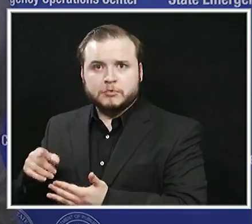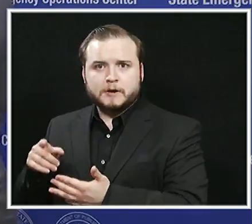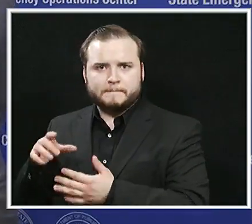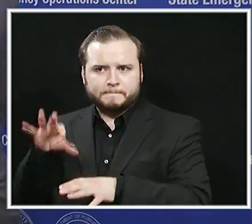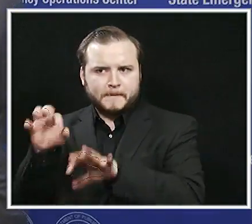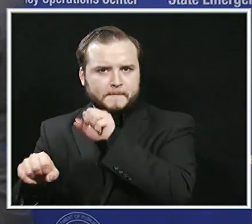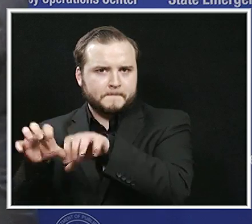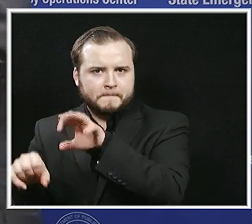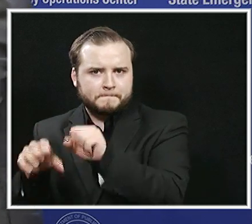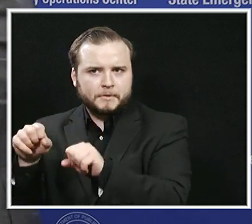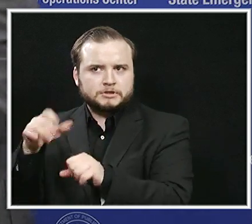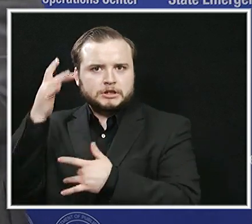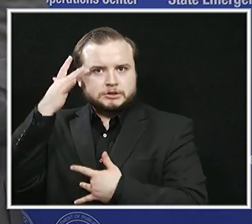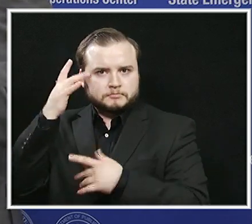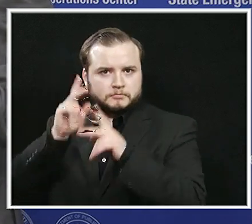then building up